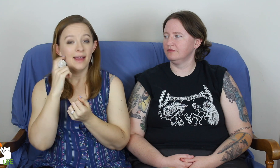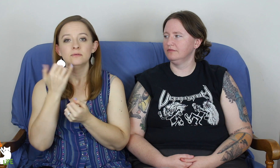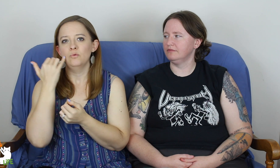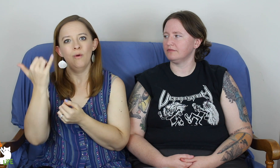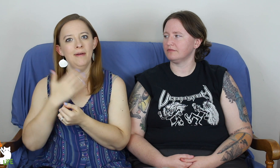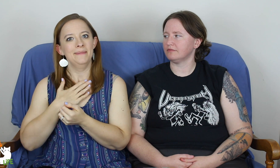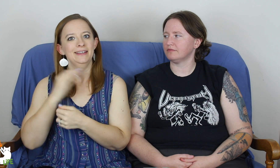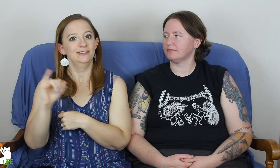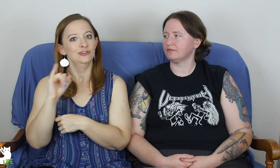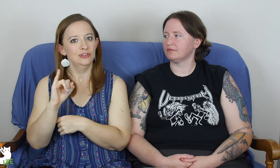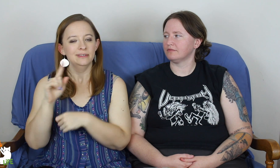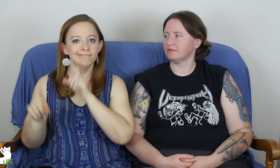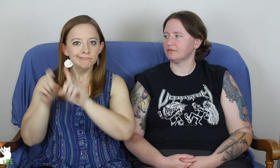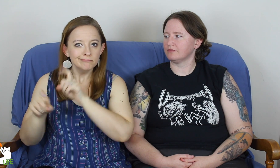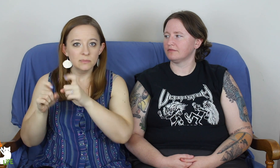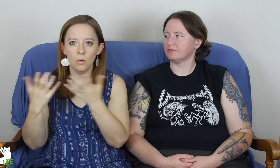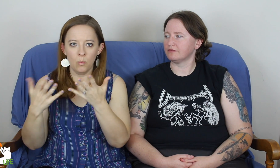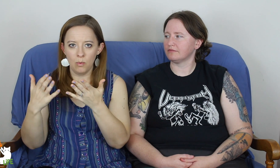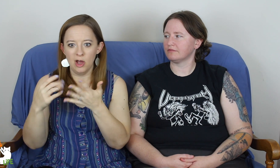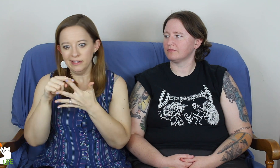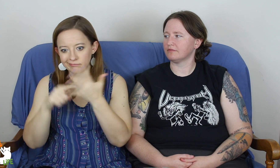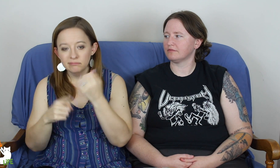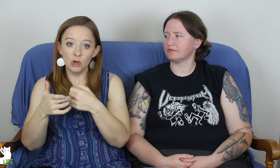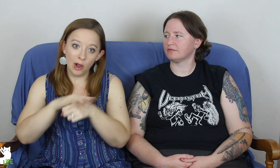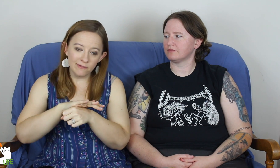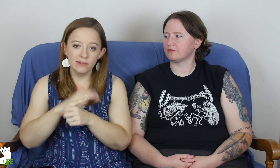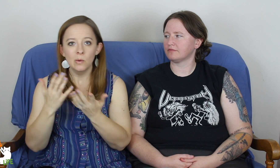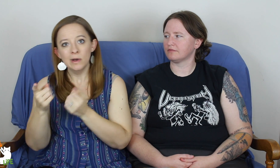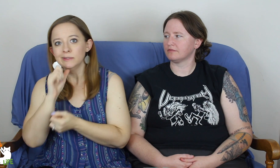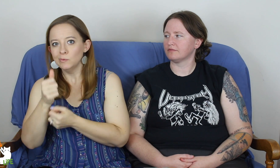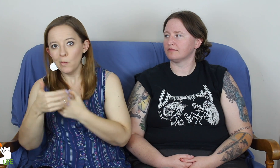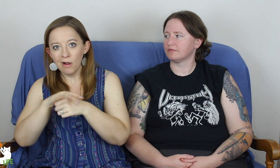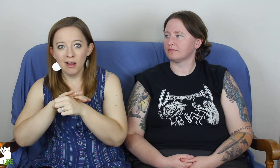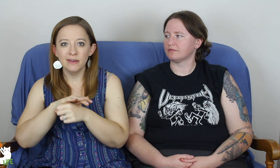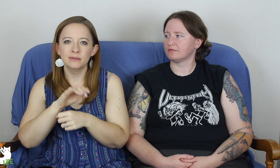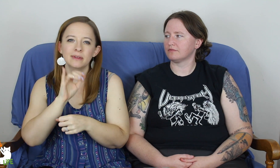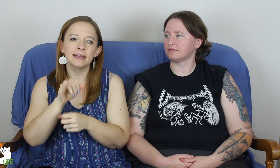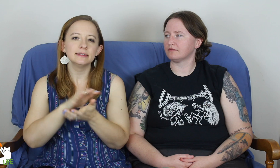It's nice because I had to actually call my insurance and ask them a bunch of questions of what do they cover, what don't they cover.